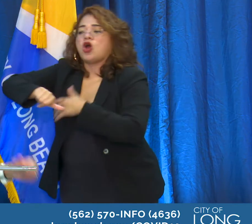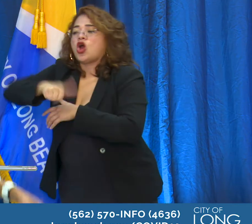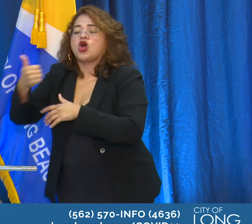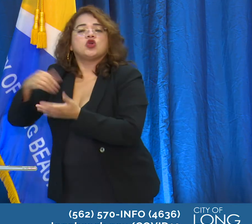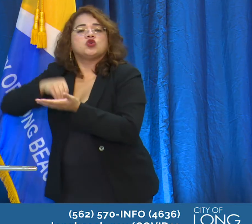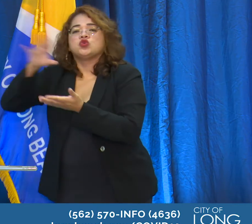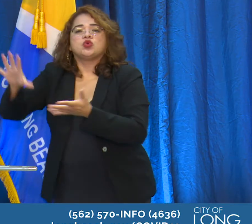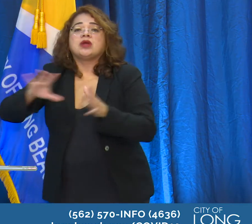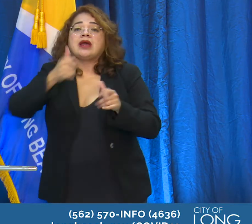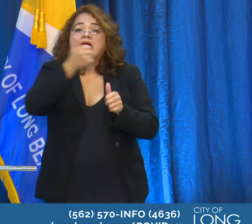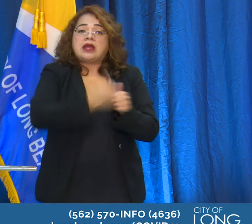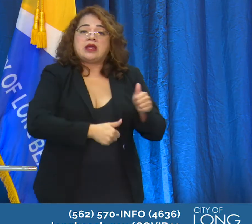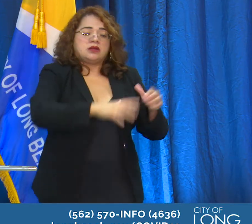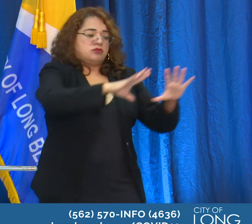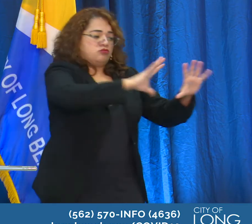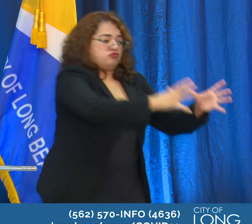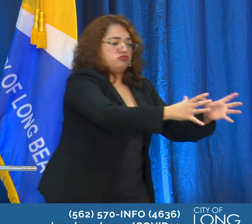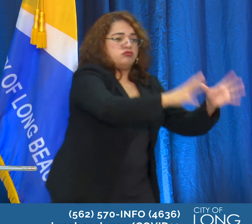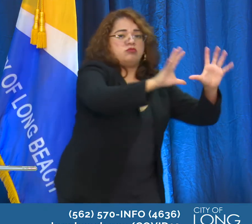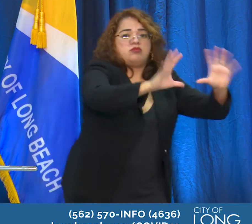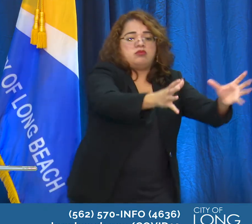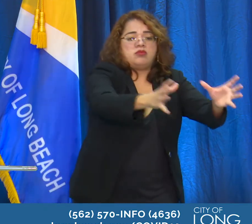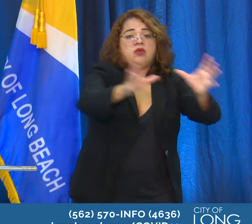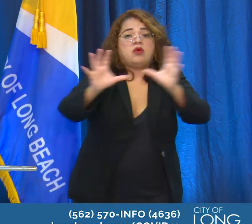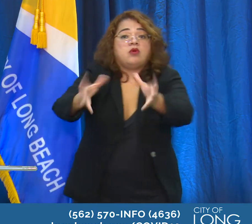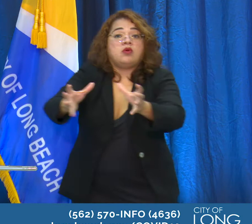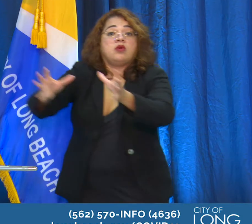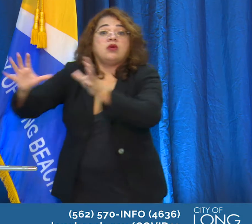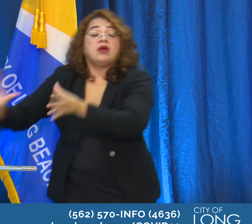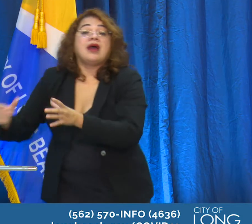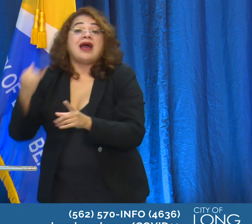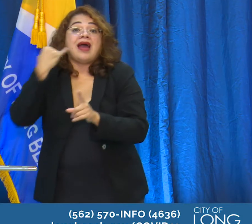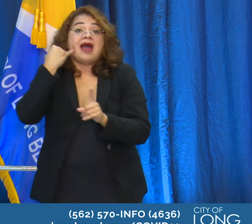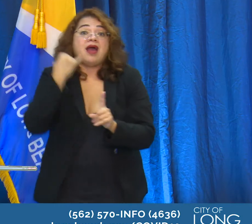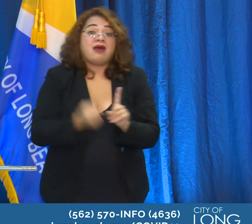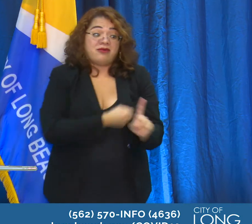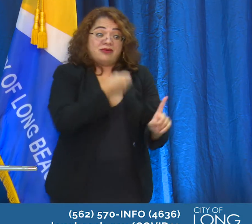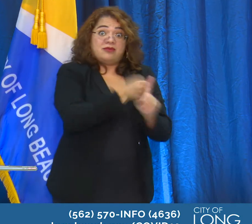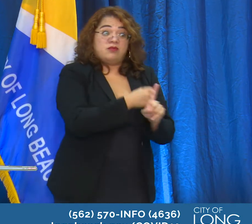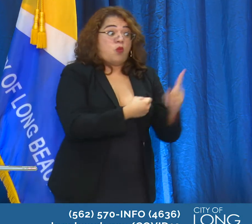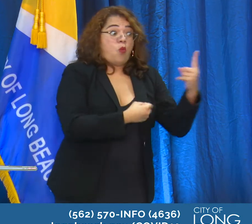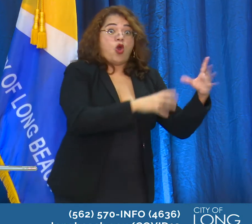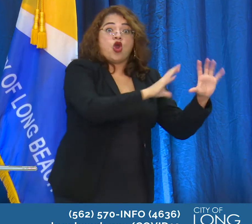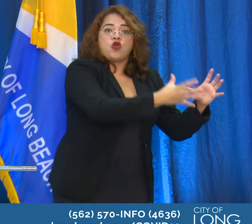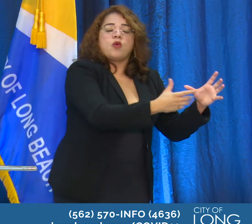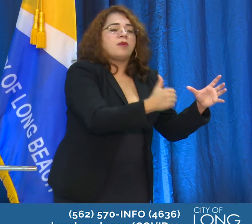is a case, then only a small number of people have the possibility of exposure.